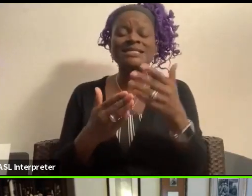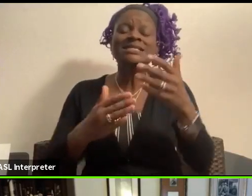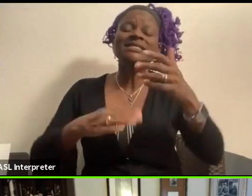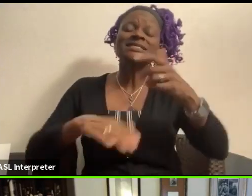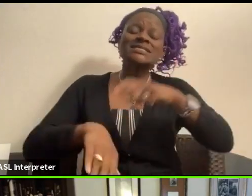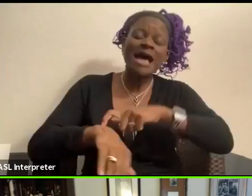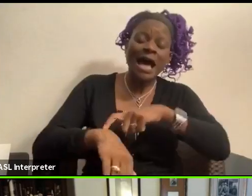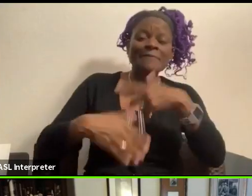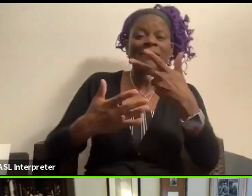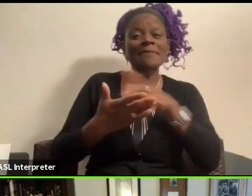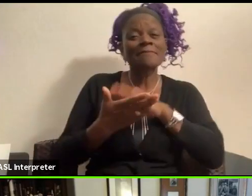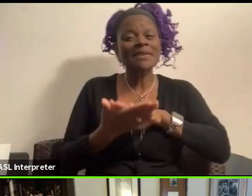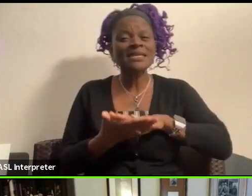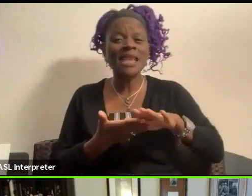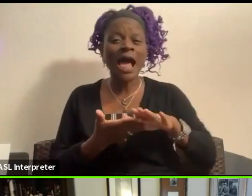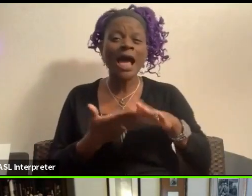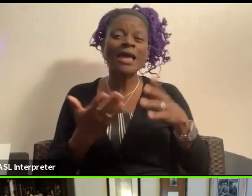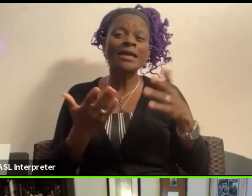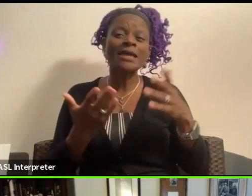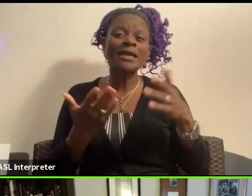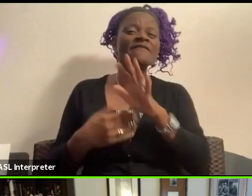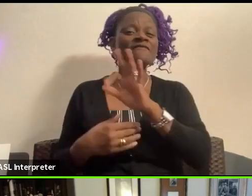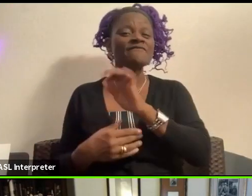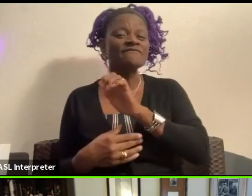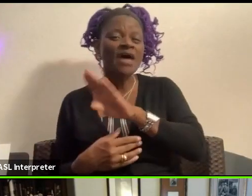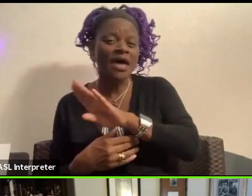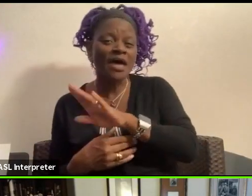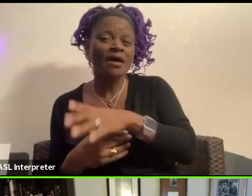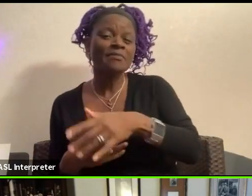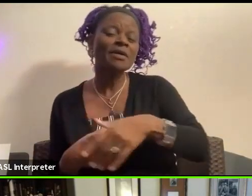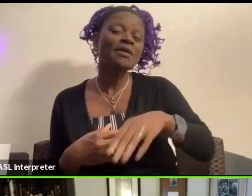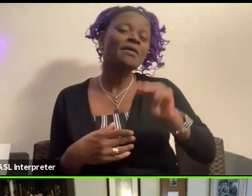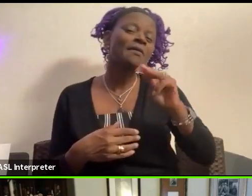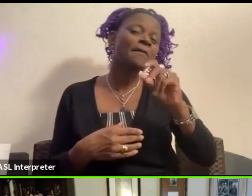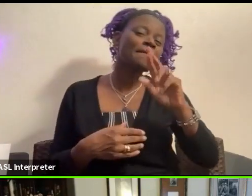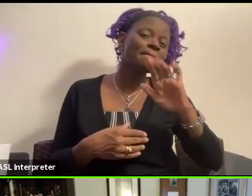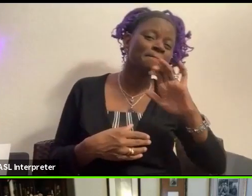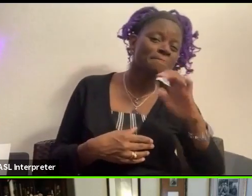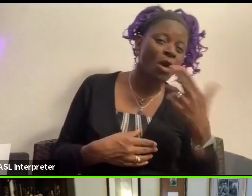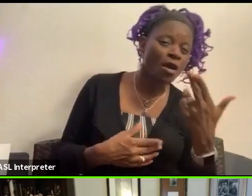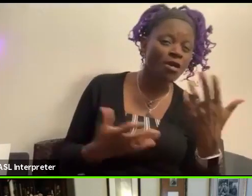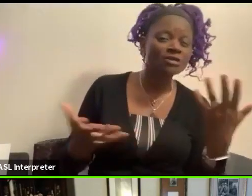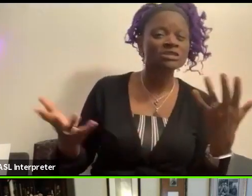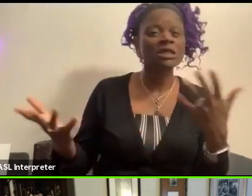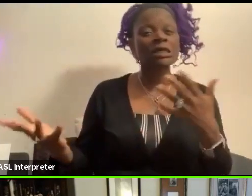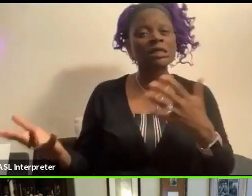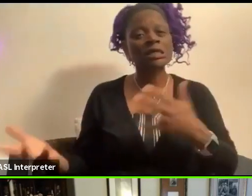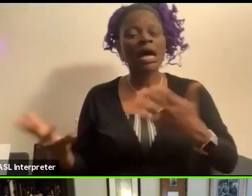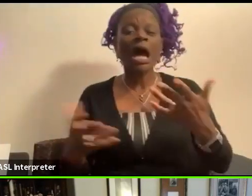March is wishful thinking and a benchmark date. As Dr. Sundari excuse me, doctora Mase indicated